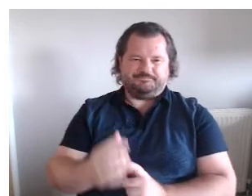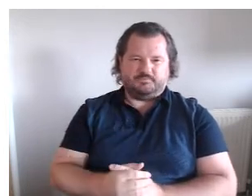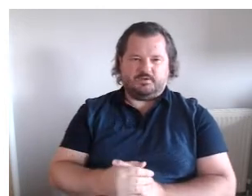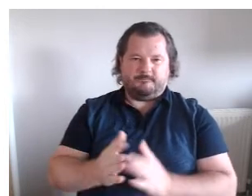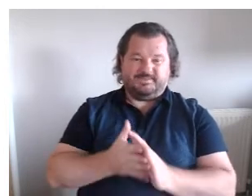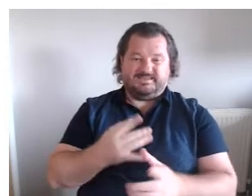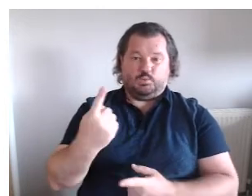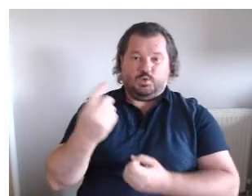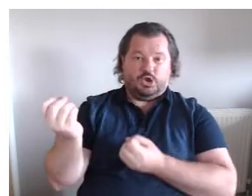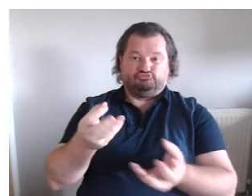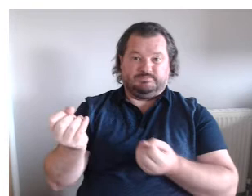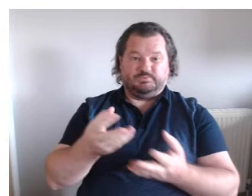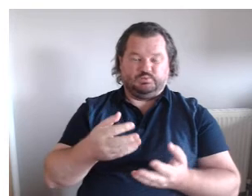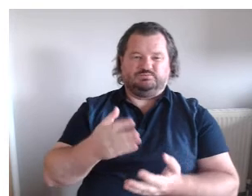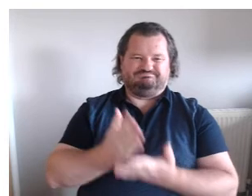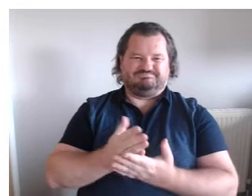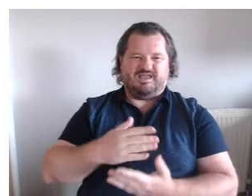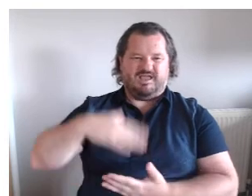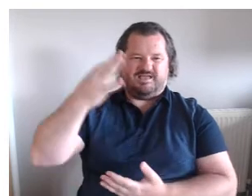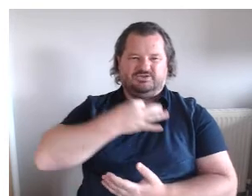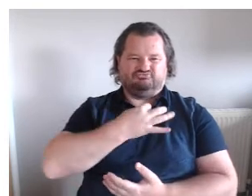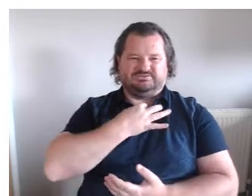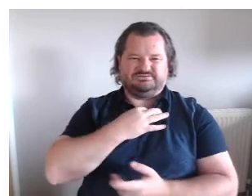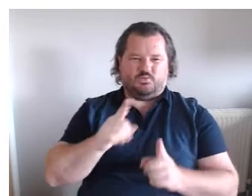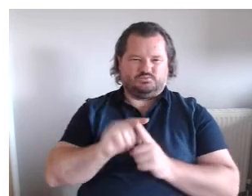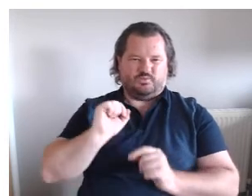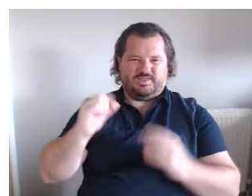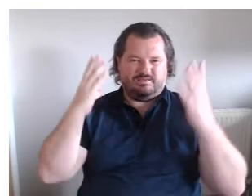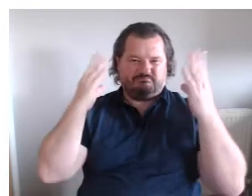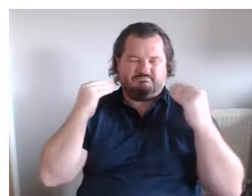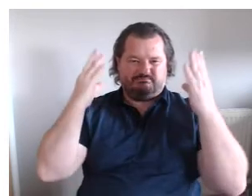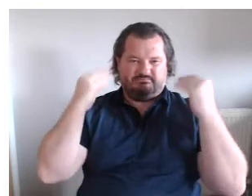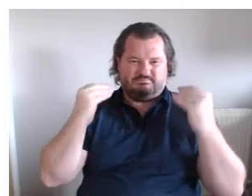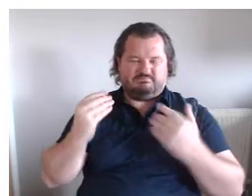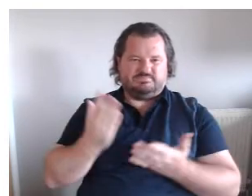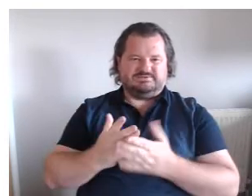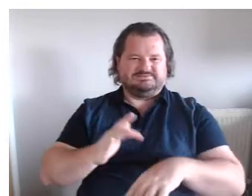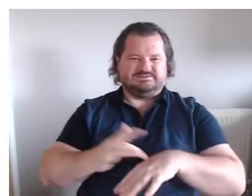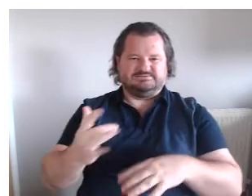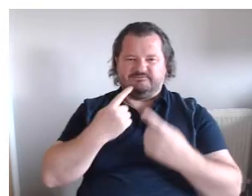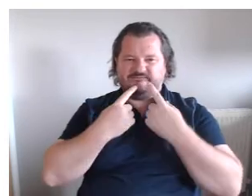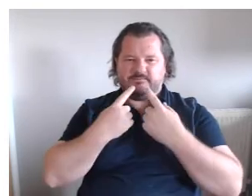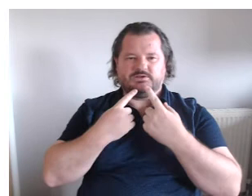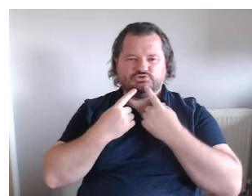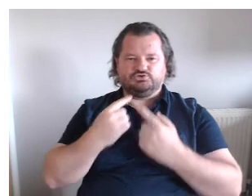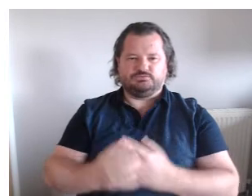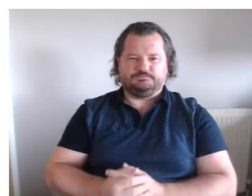This can put the contributing individuals at higher risk, also as the audiological status is sensitive information.